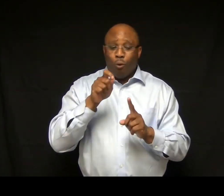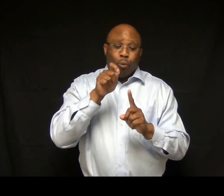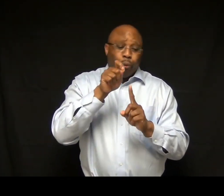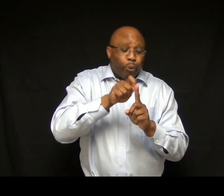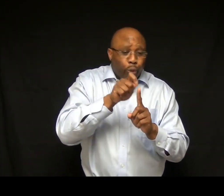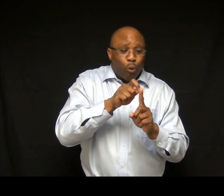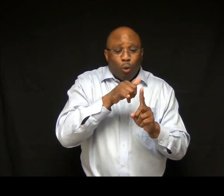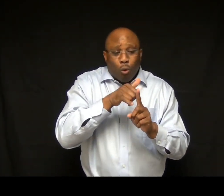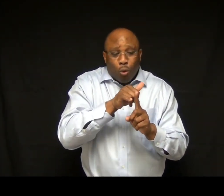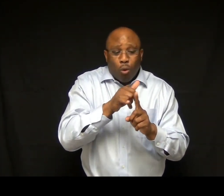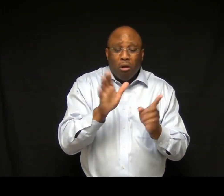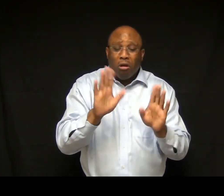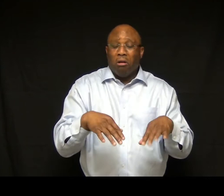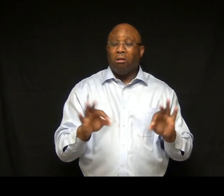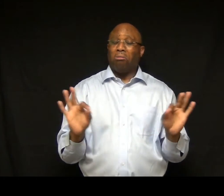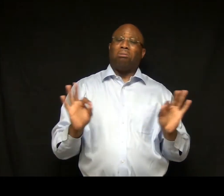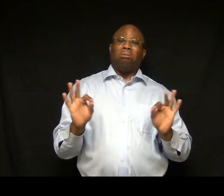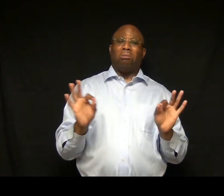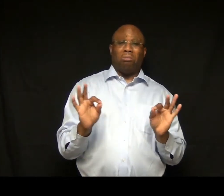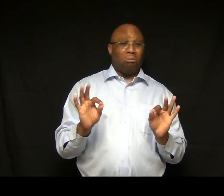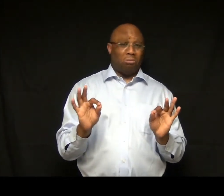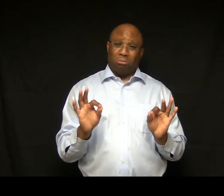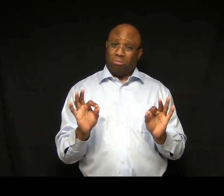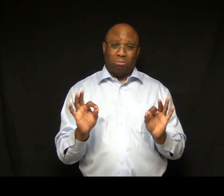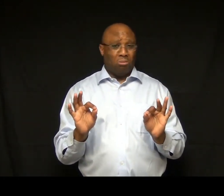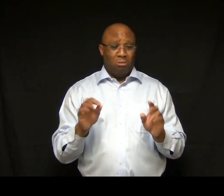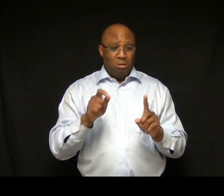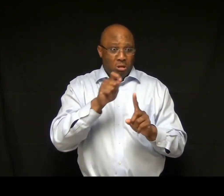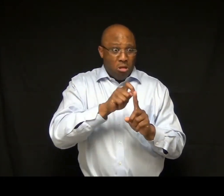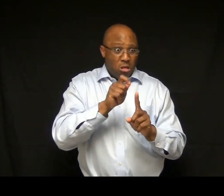Bullying is not a minor issue;